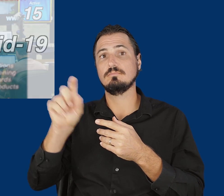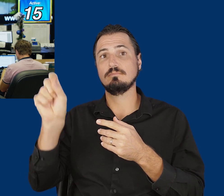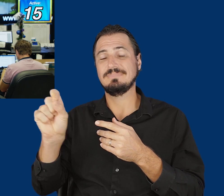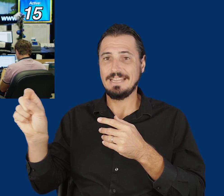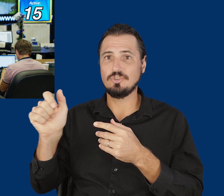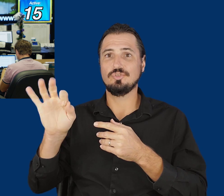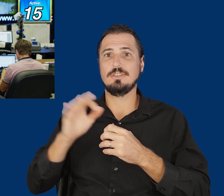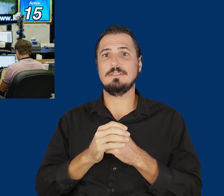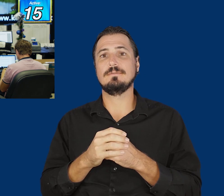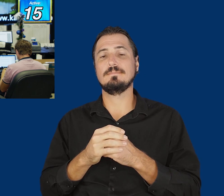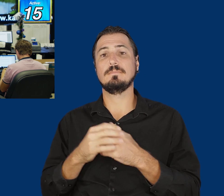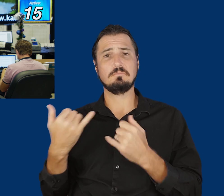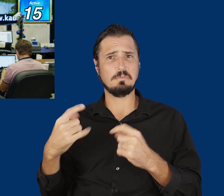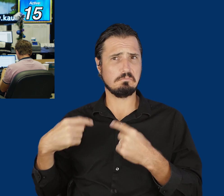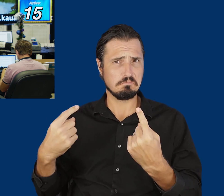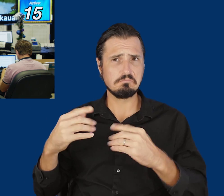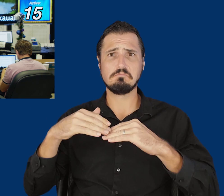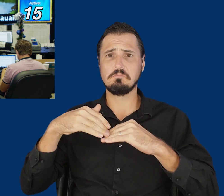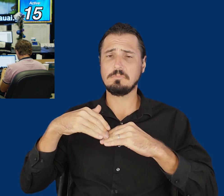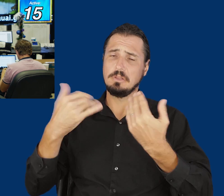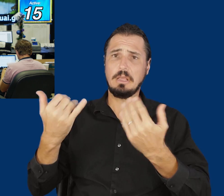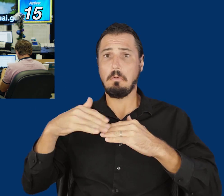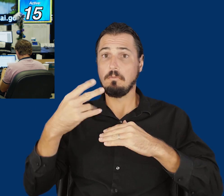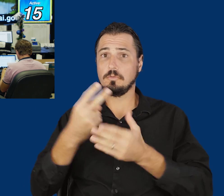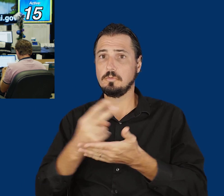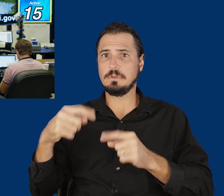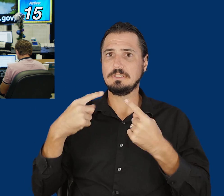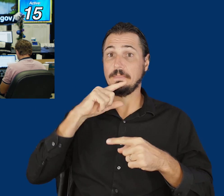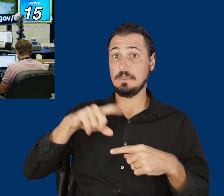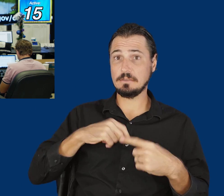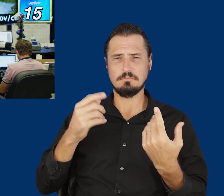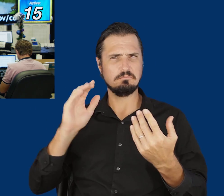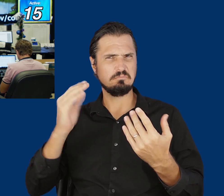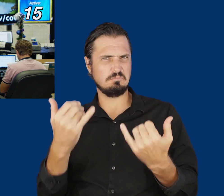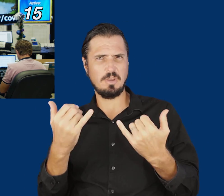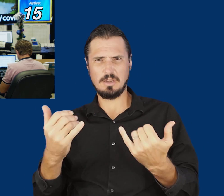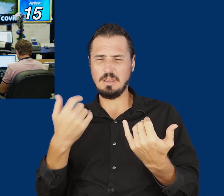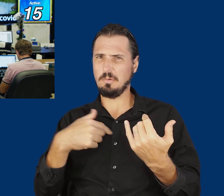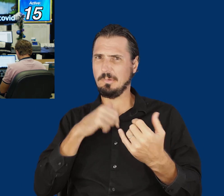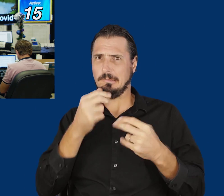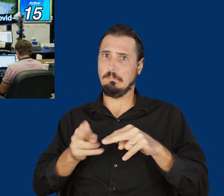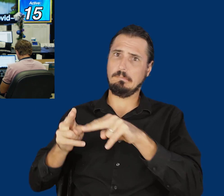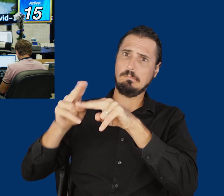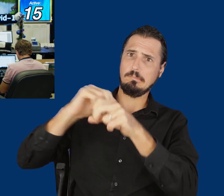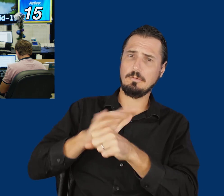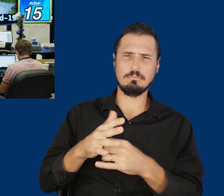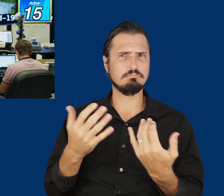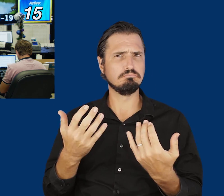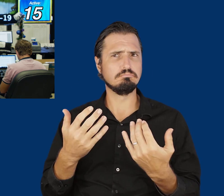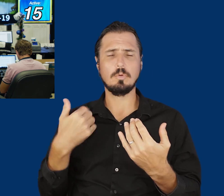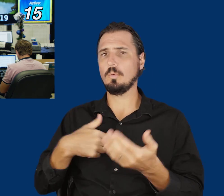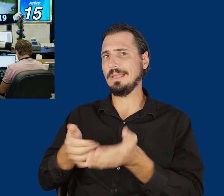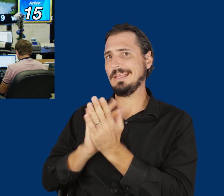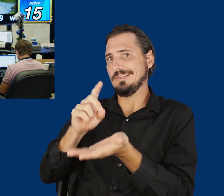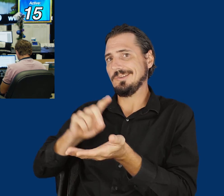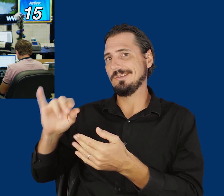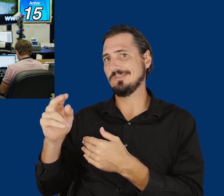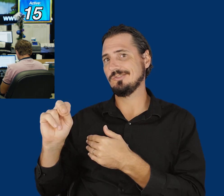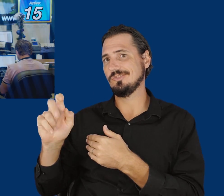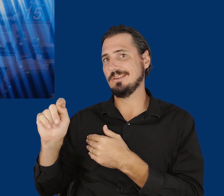It has now been more than two weeks since Thanksgiving, and our case numbers have remained relatively low. We asked Kauai District Health Officer Dr. Janet Berreman to talk about where we